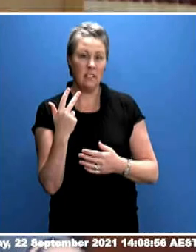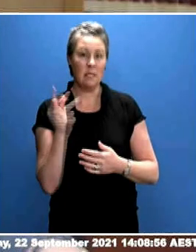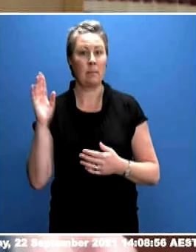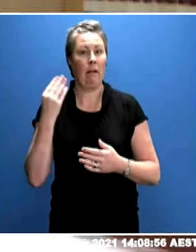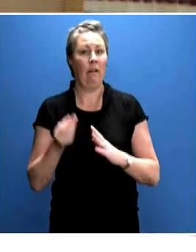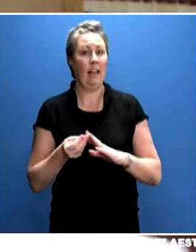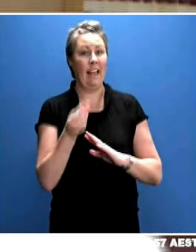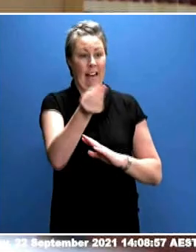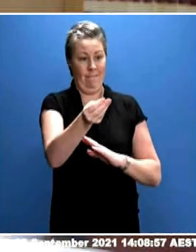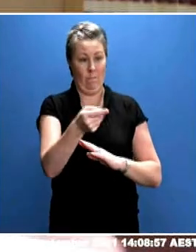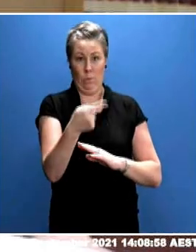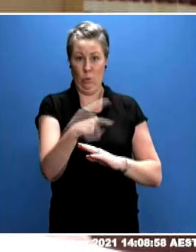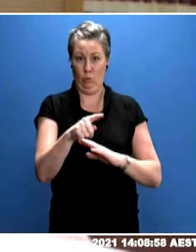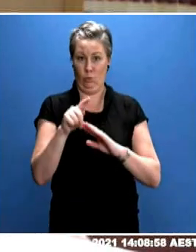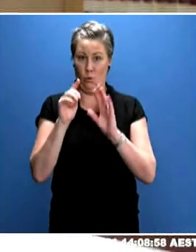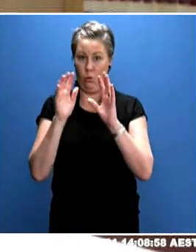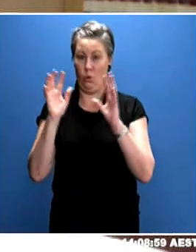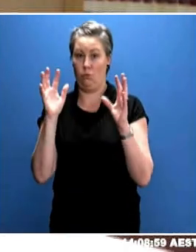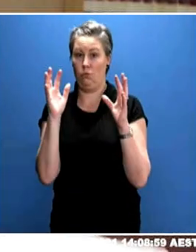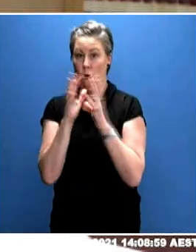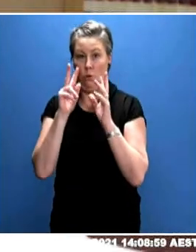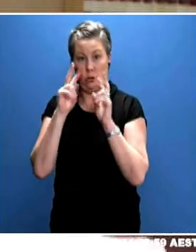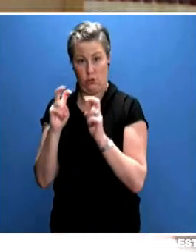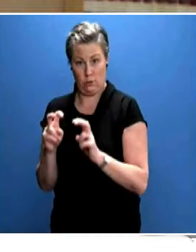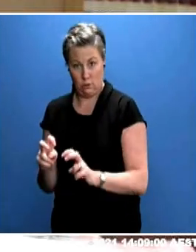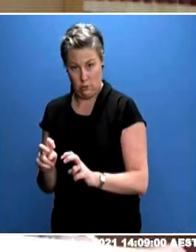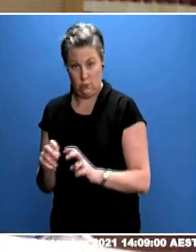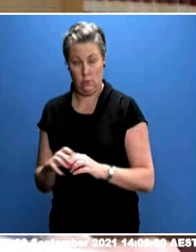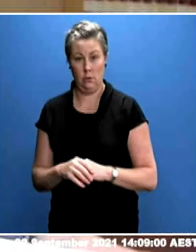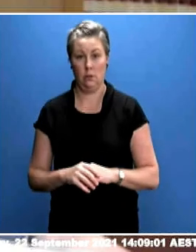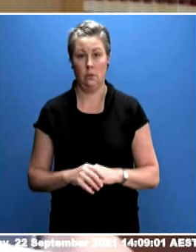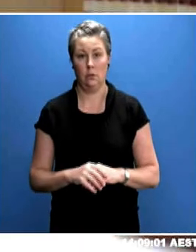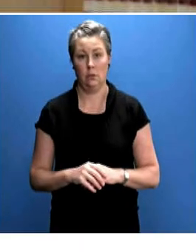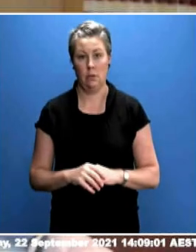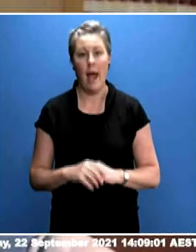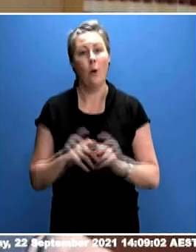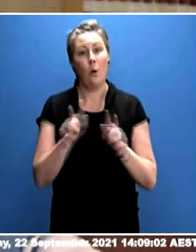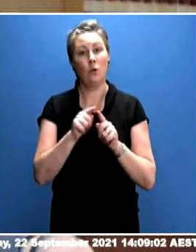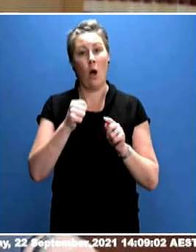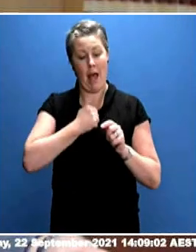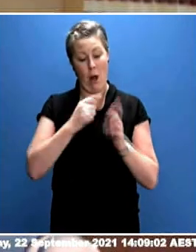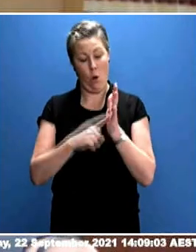We use a definition that's in our legislation around what is a disability, and so we don't ---